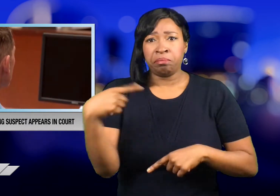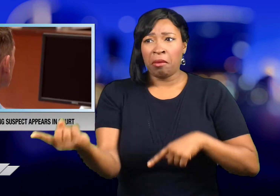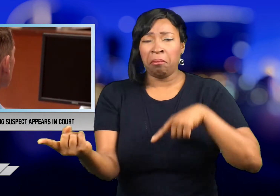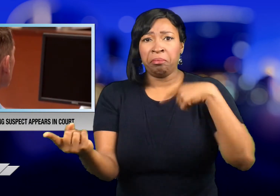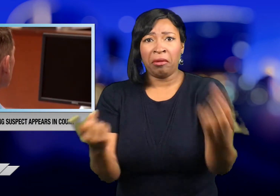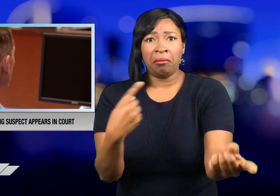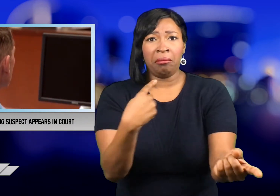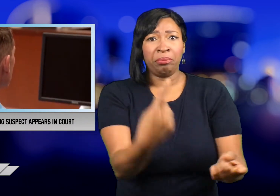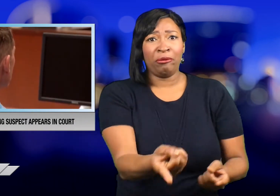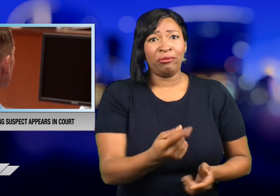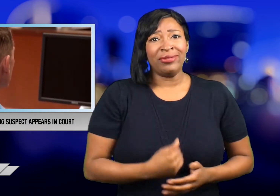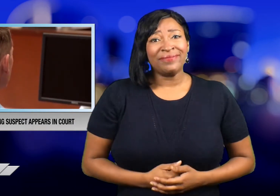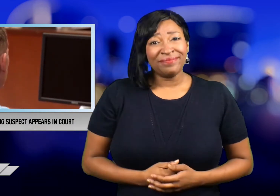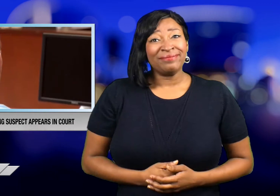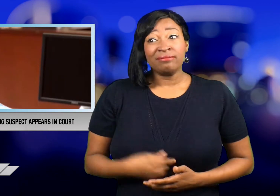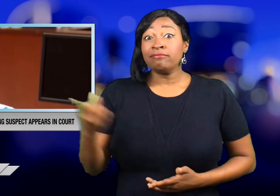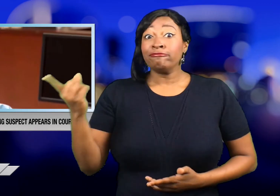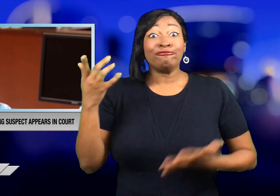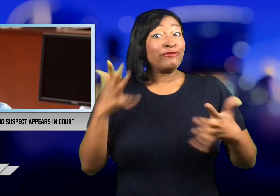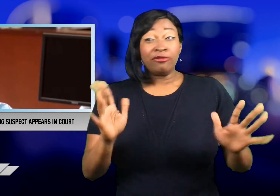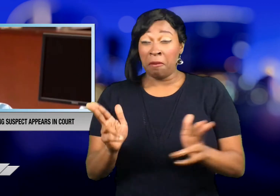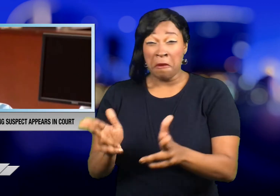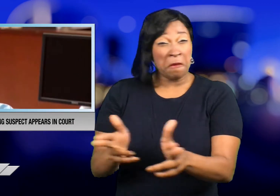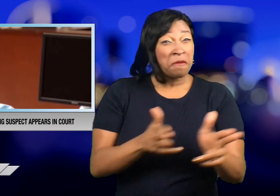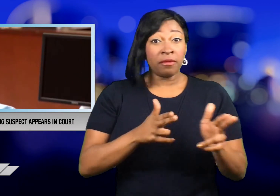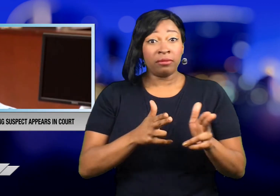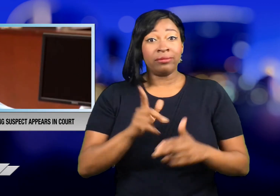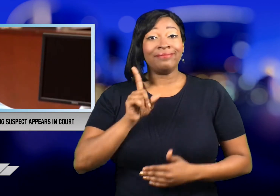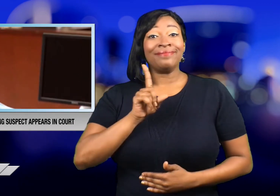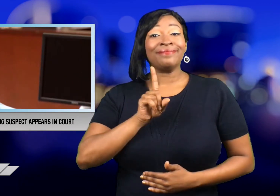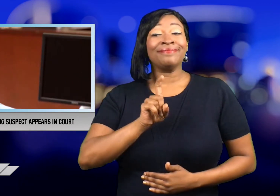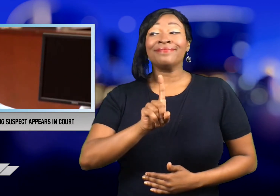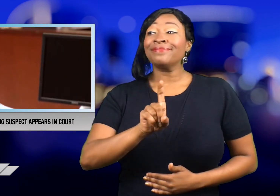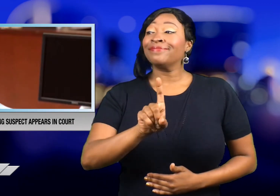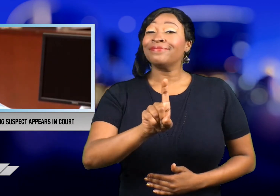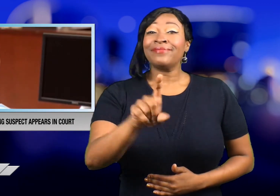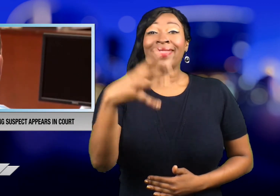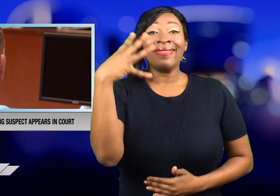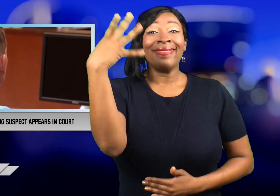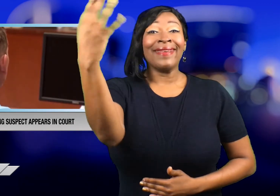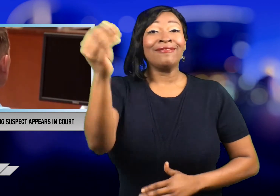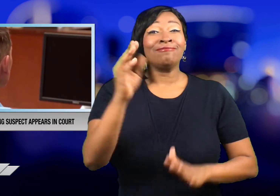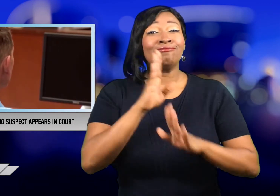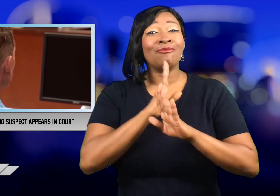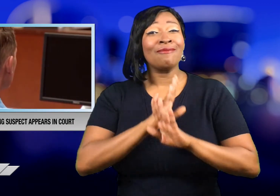and calmly walked back out.